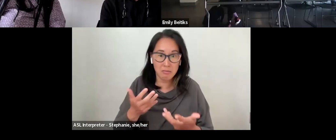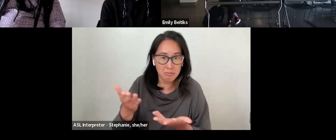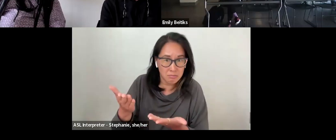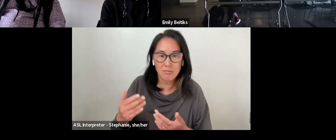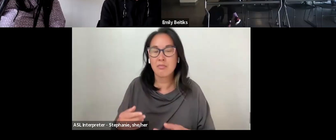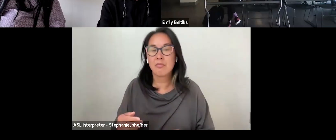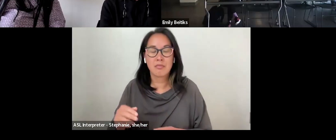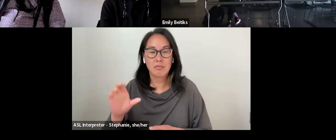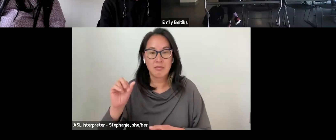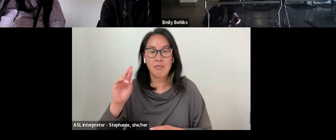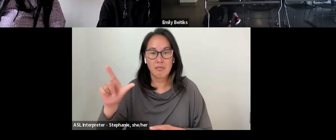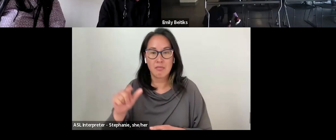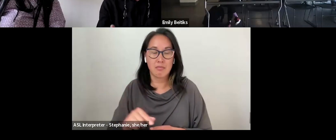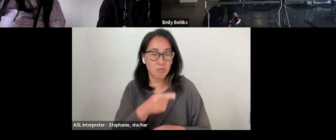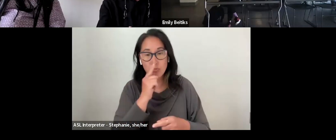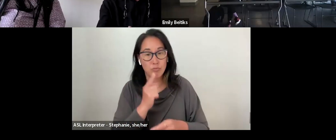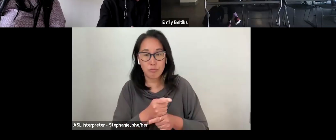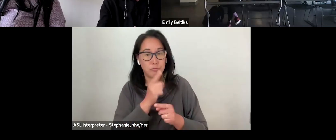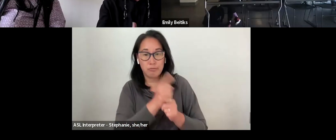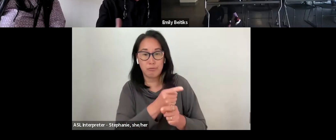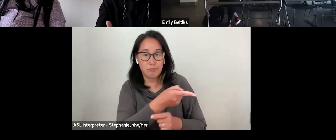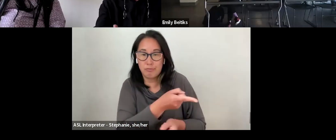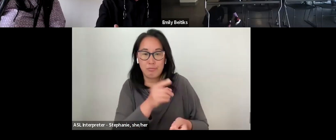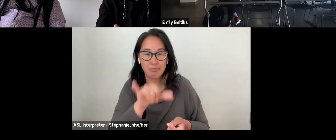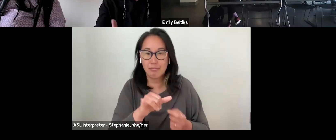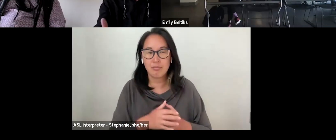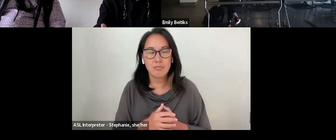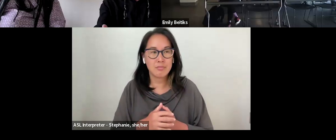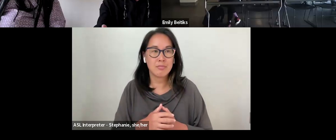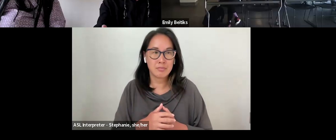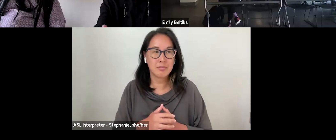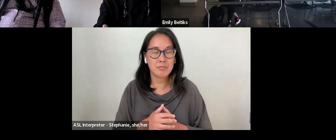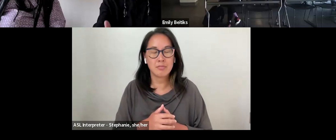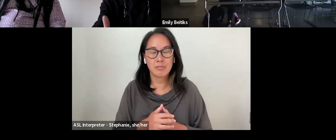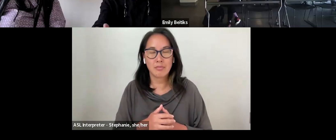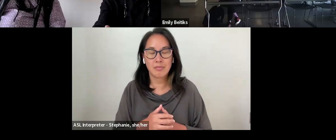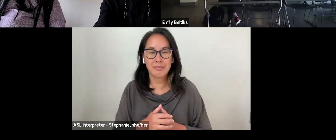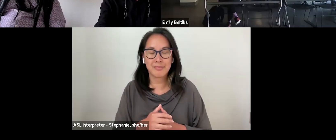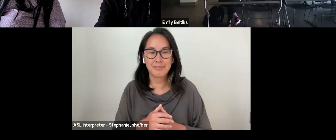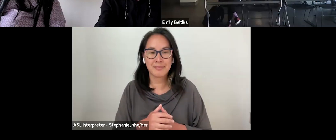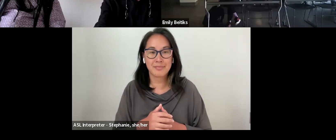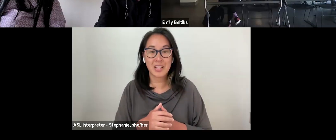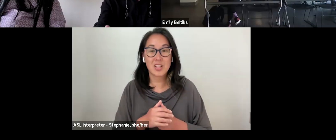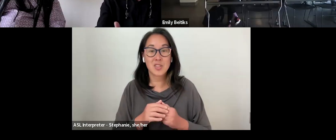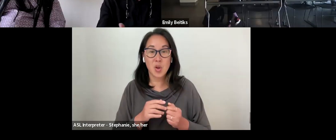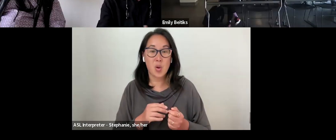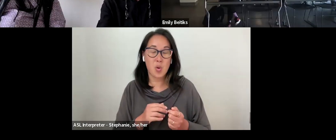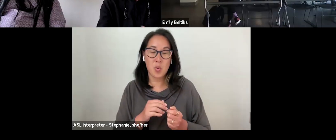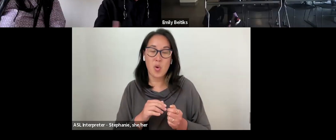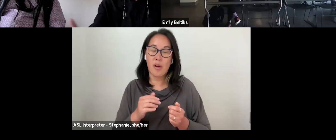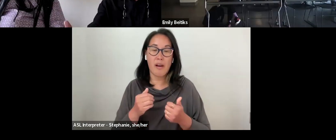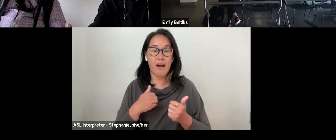And if you look beyond the cases that I wrote about in the book to, you know,